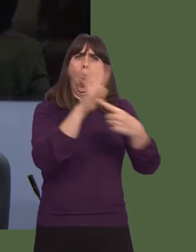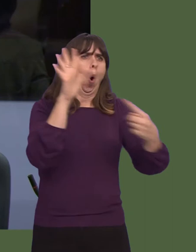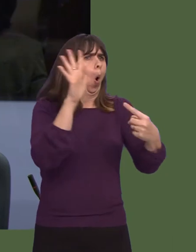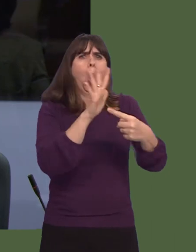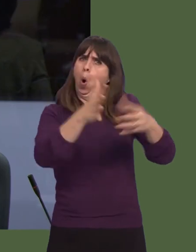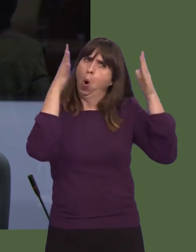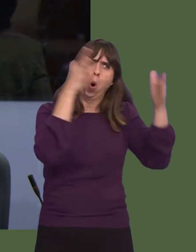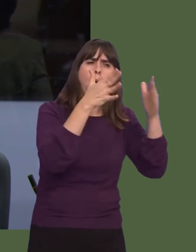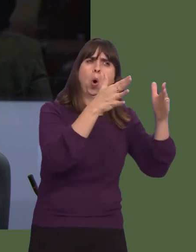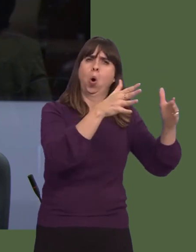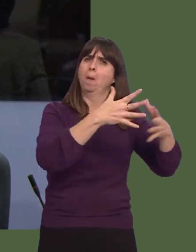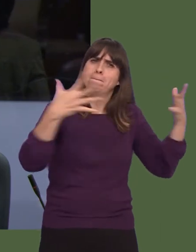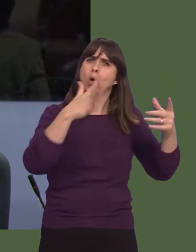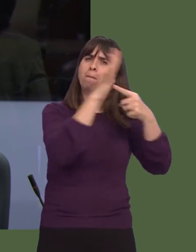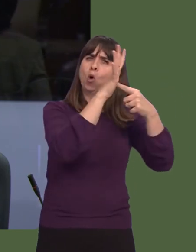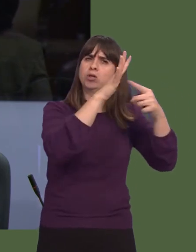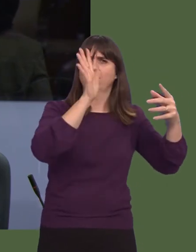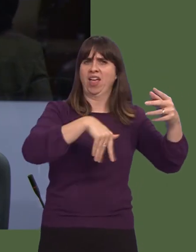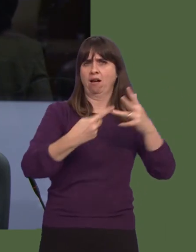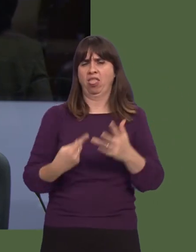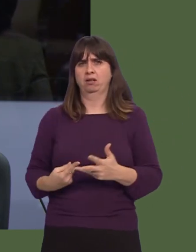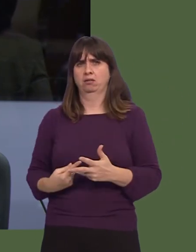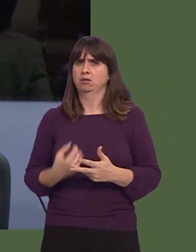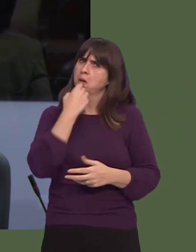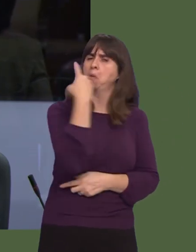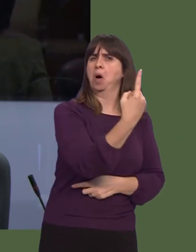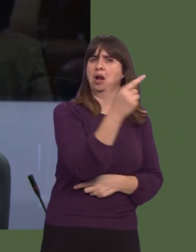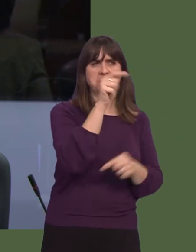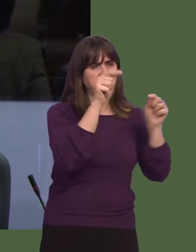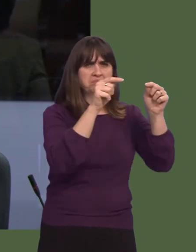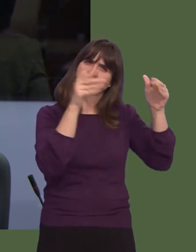any other of the TANs. We've got applications coming forward now on land that's not even